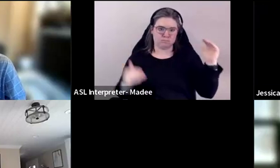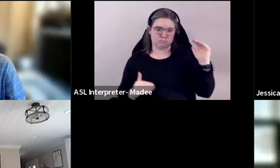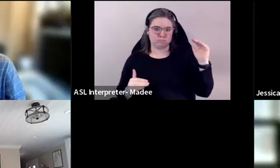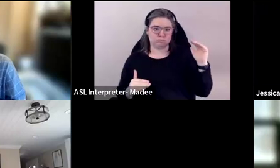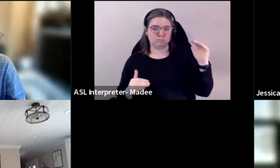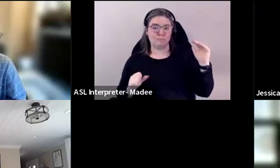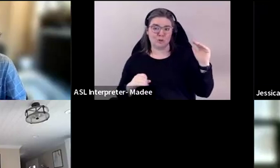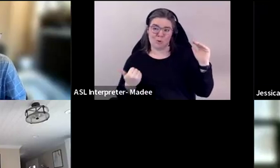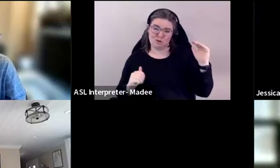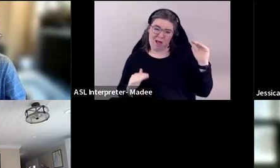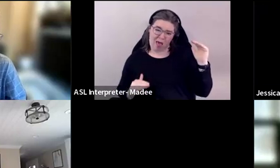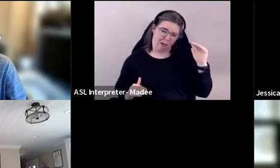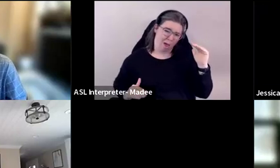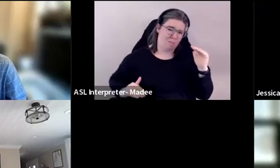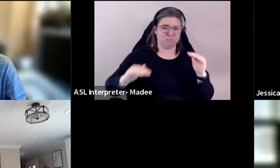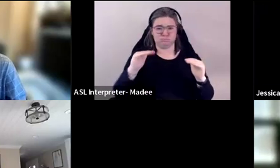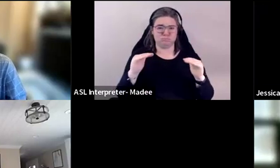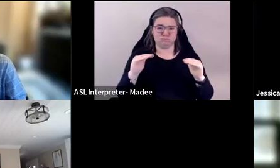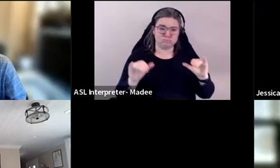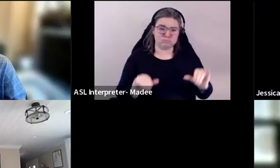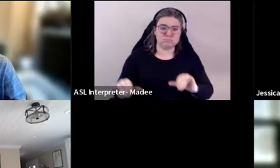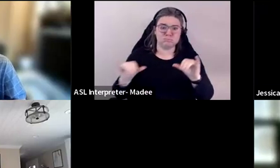Don Dew: But I'm not gonna be the only person that's gonna talk. So